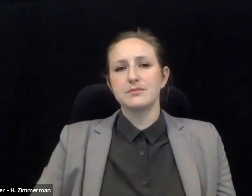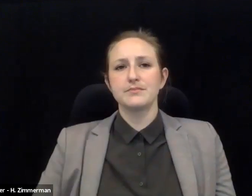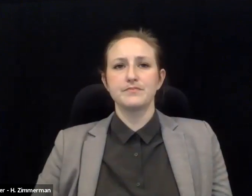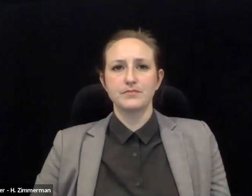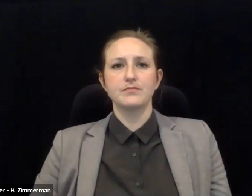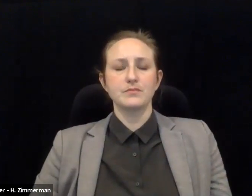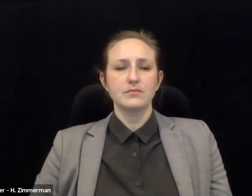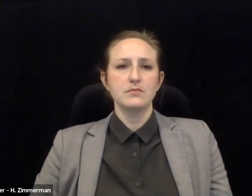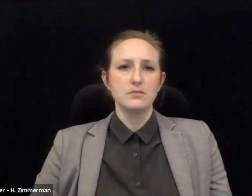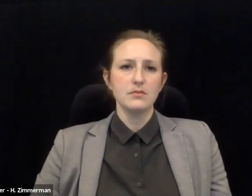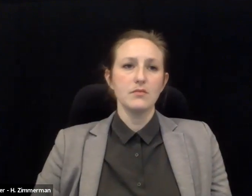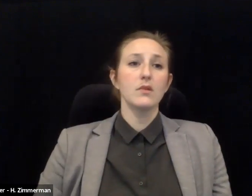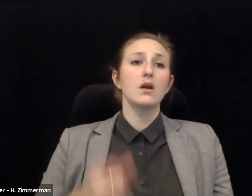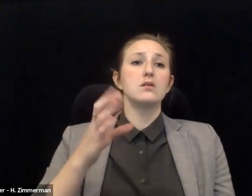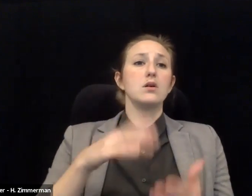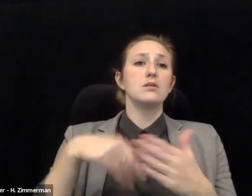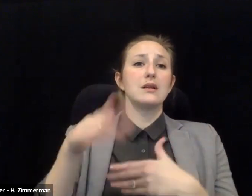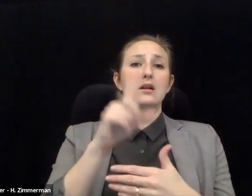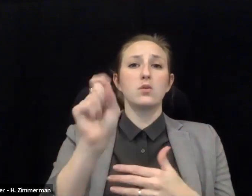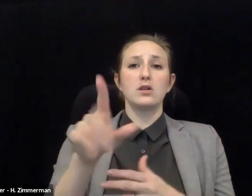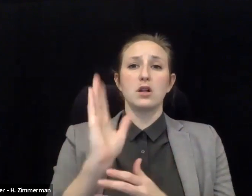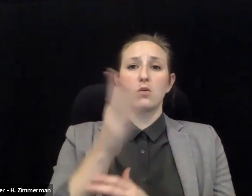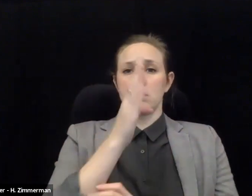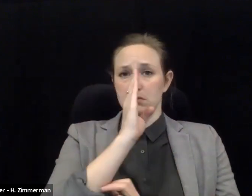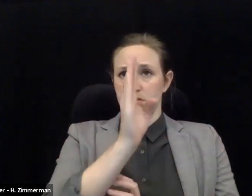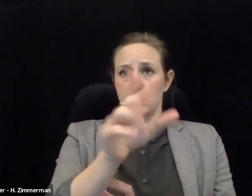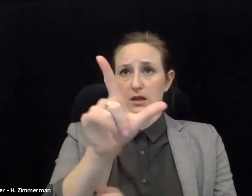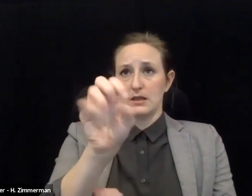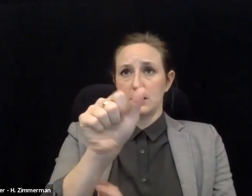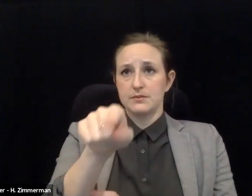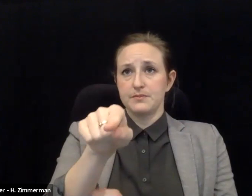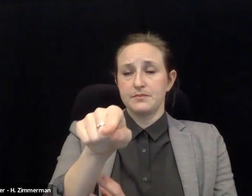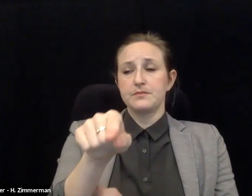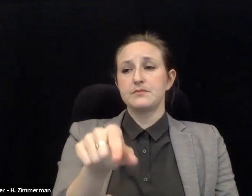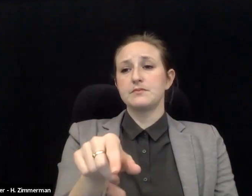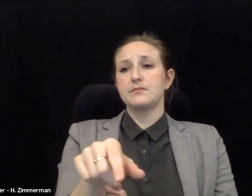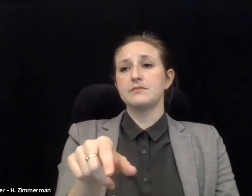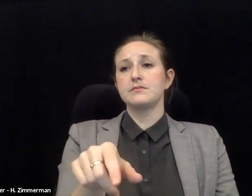So the next question. I'm going to direct to Lisa George oftentimes on virtual programs